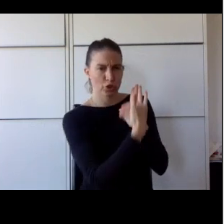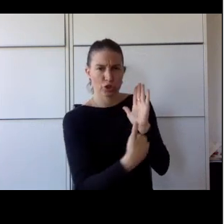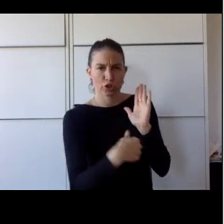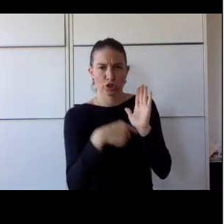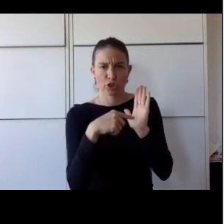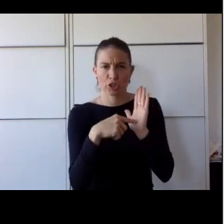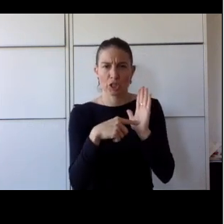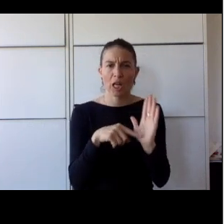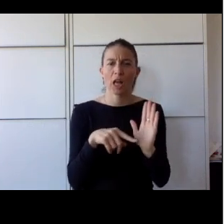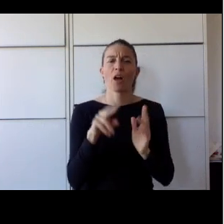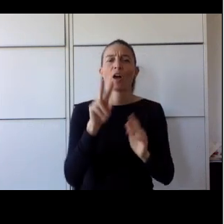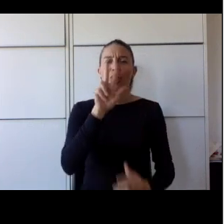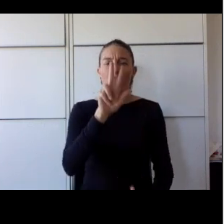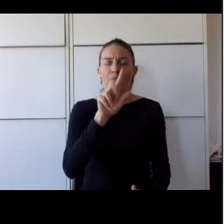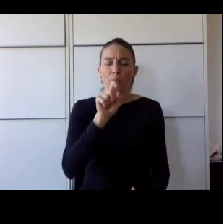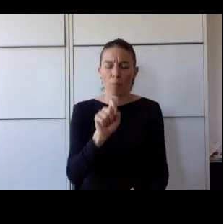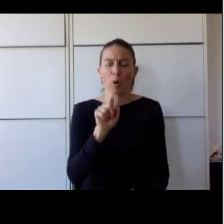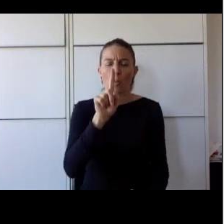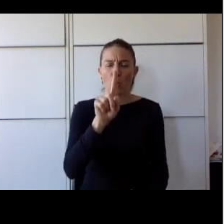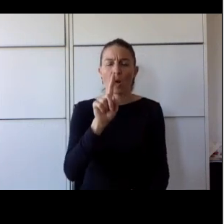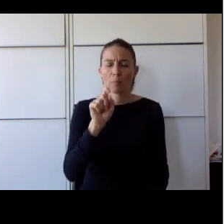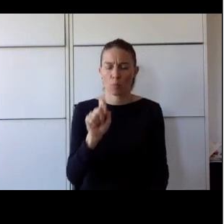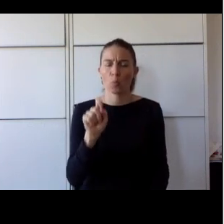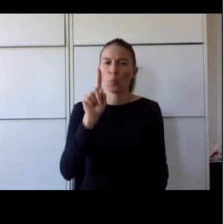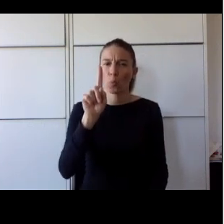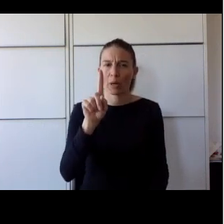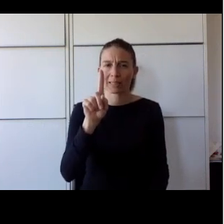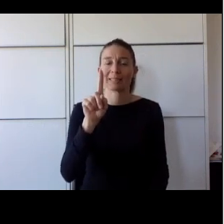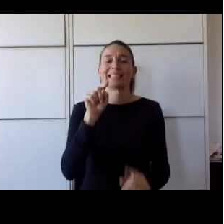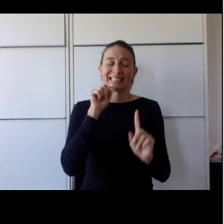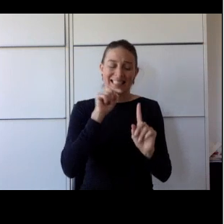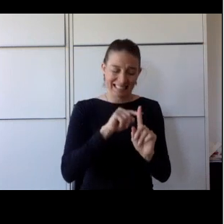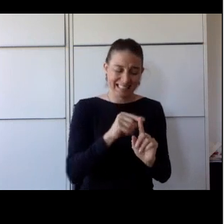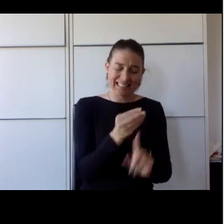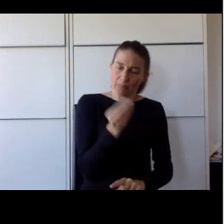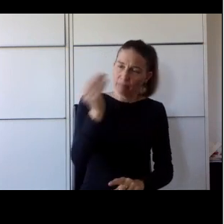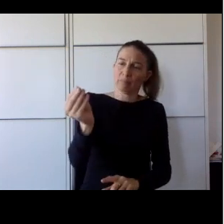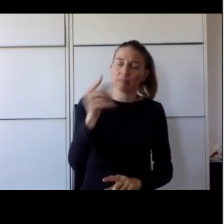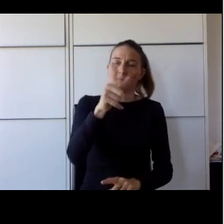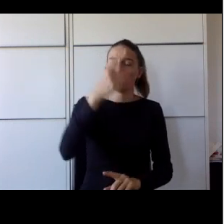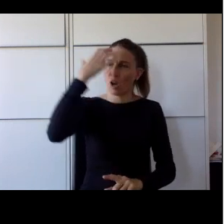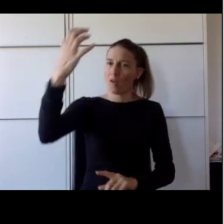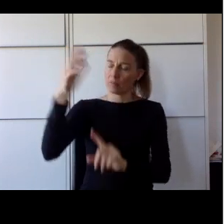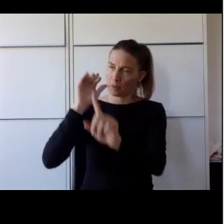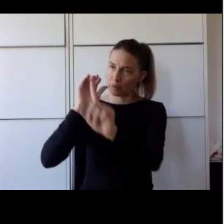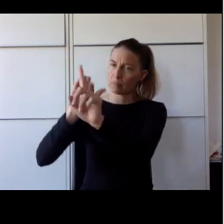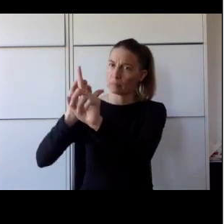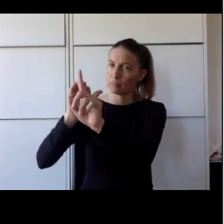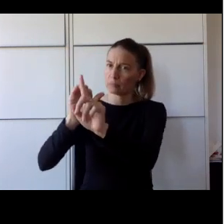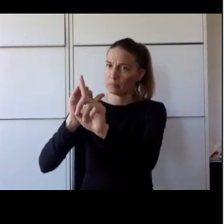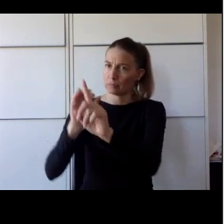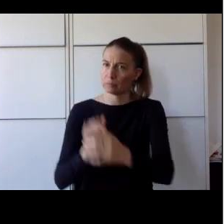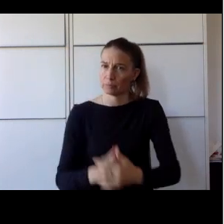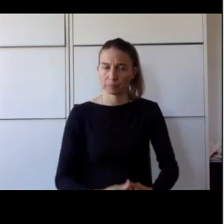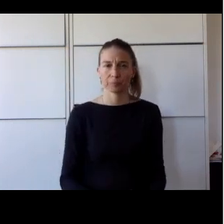because this is the most updated version we have until as I said before we have the harmonized standards